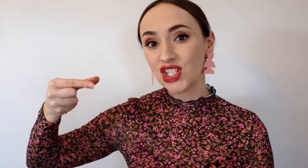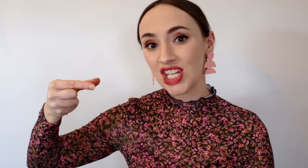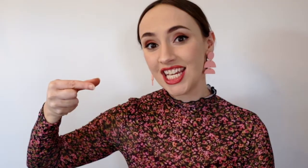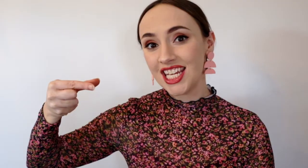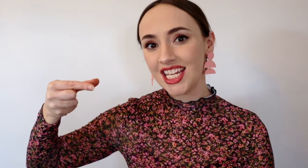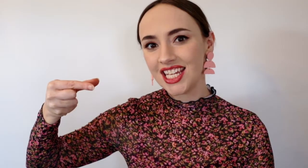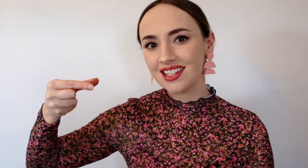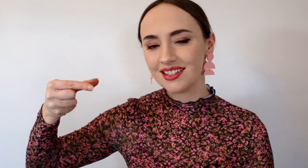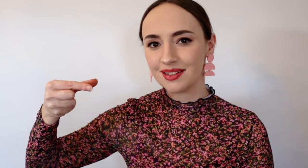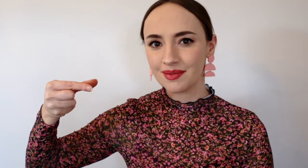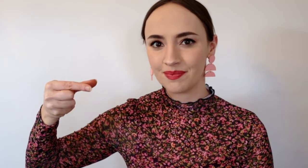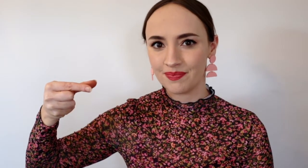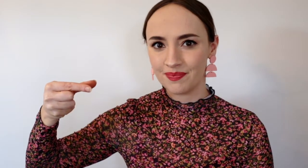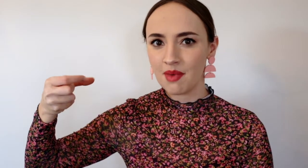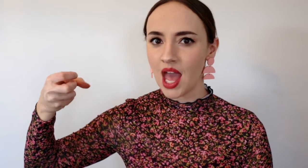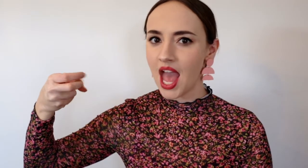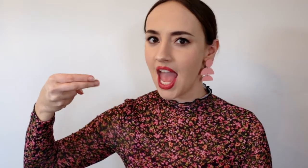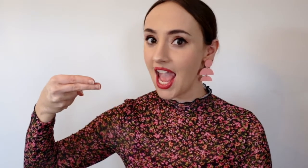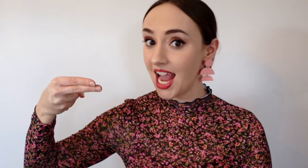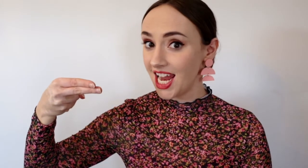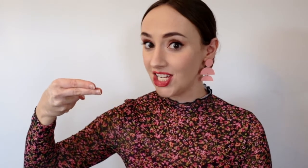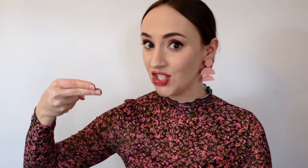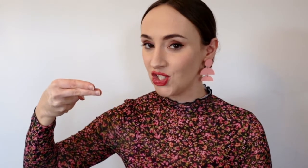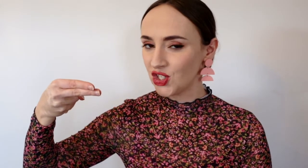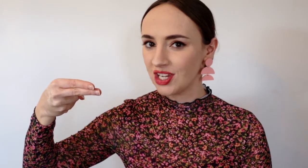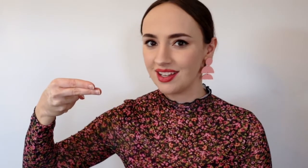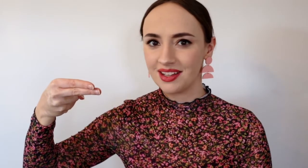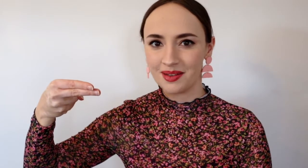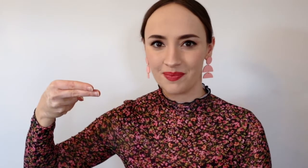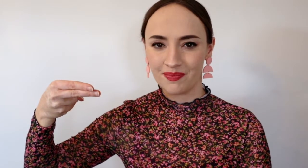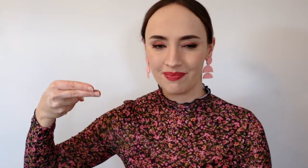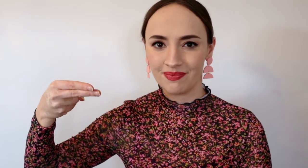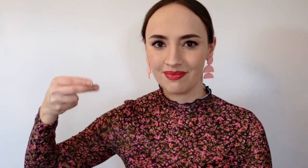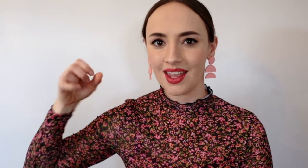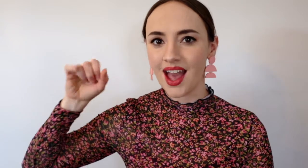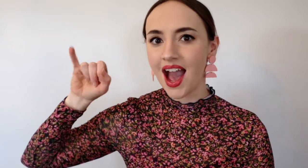G - You look good to me. H - You're so heavenly.